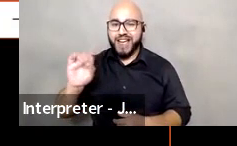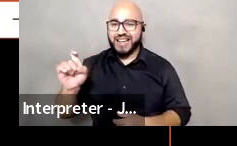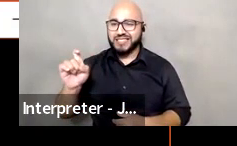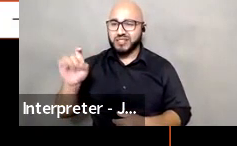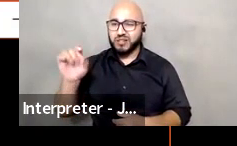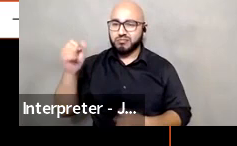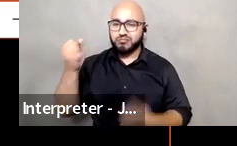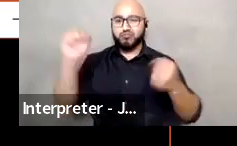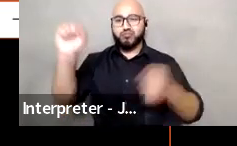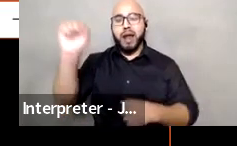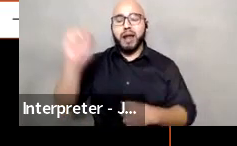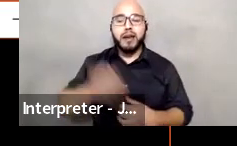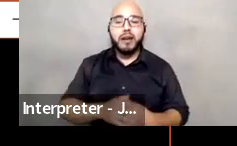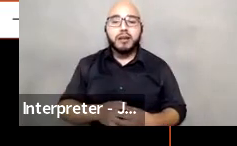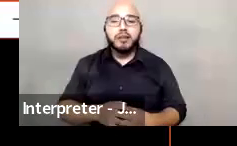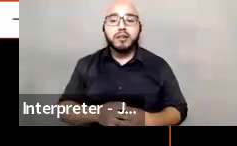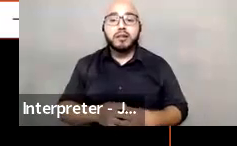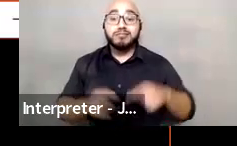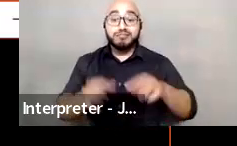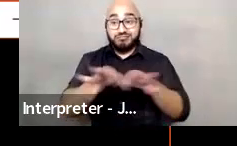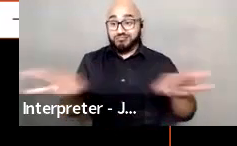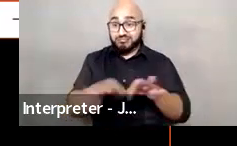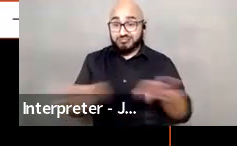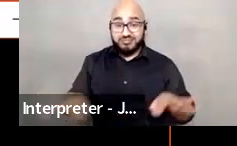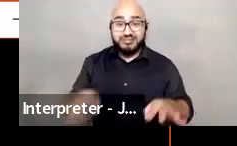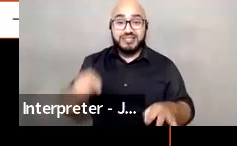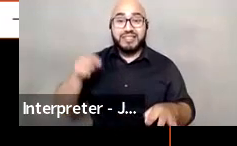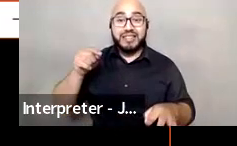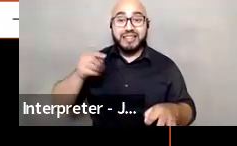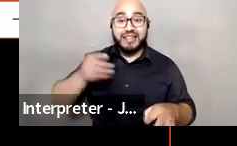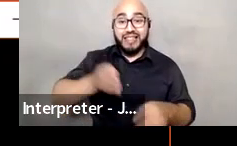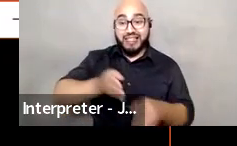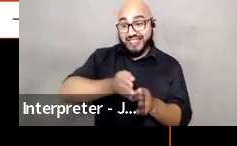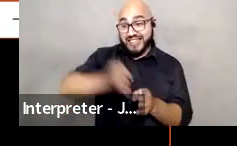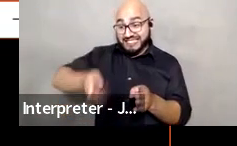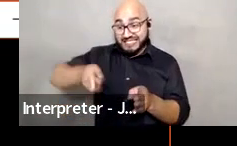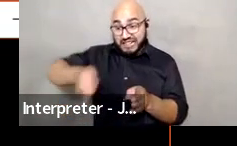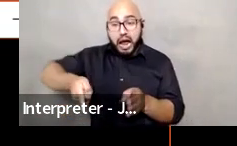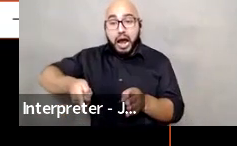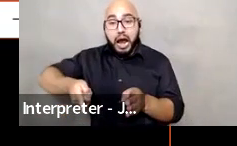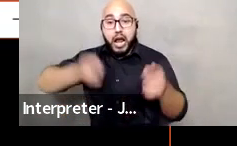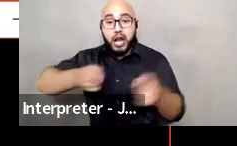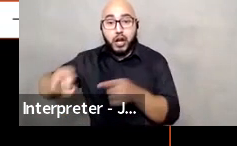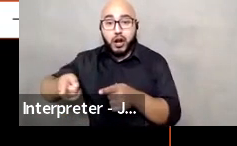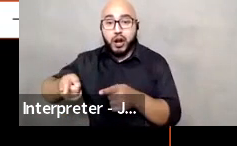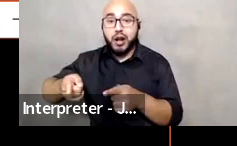On this site. Occurred the Colfax riot. I love the idea that this is a riot, folks. This is not a riot, it's murder.